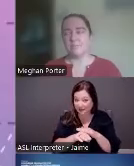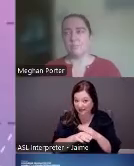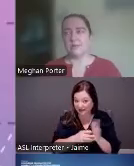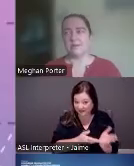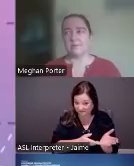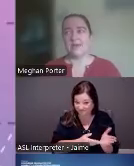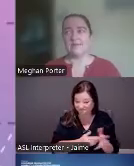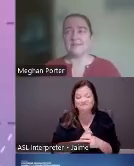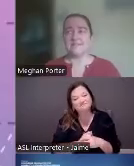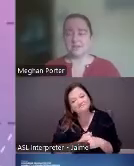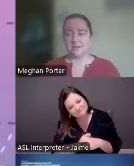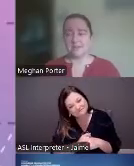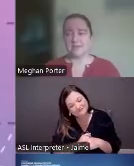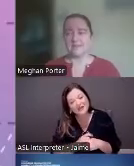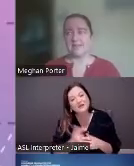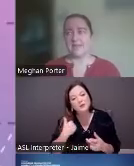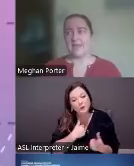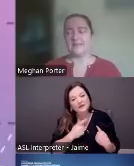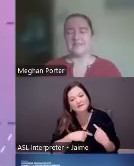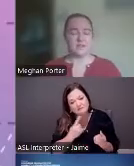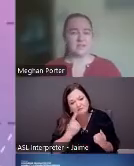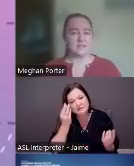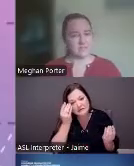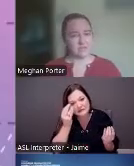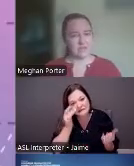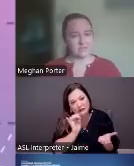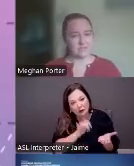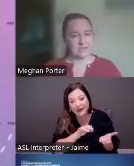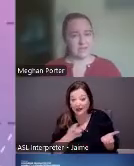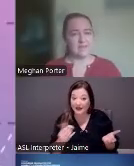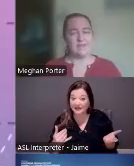We have considered it and still are considering using it.